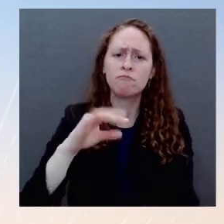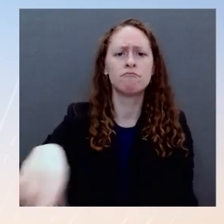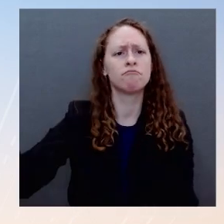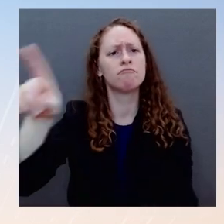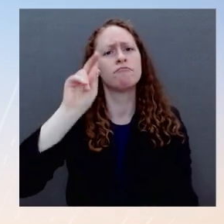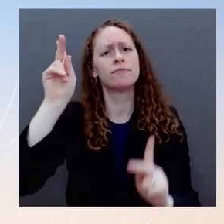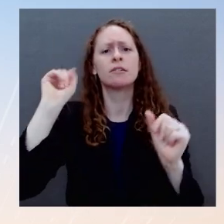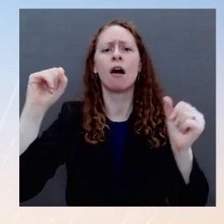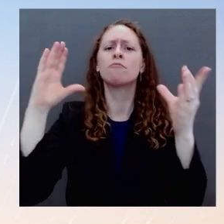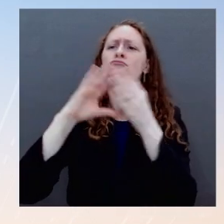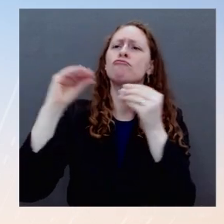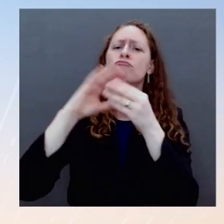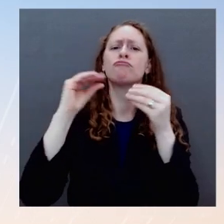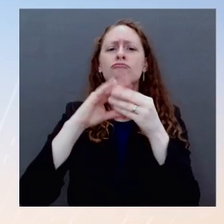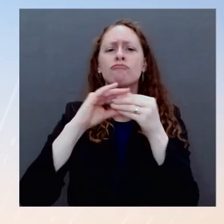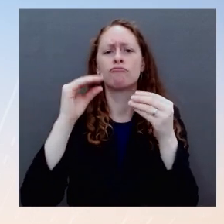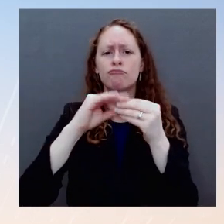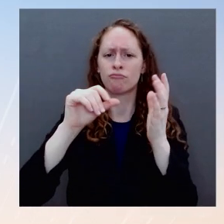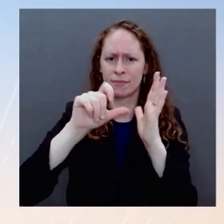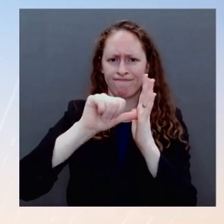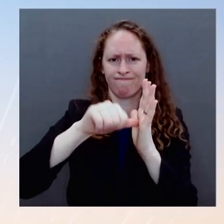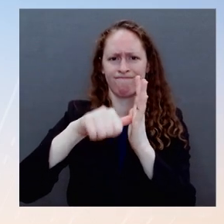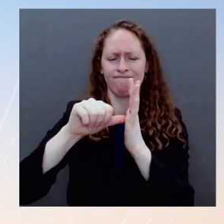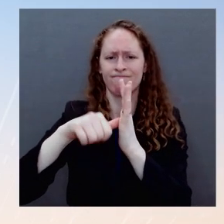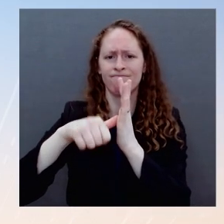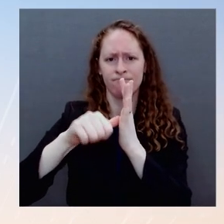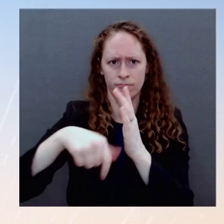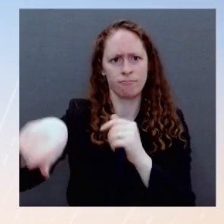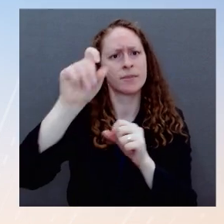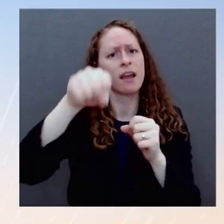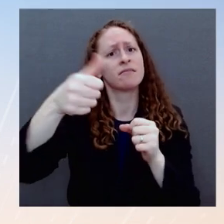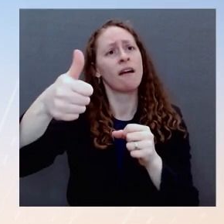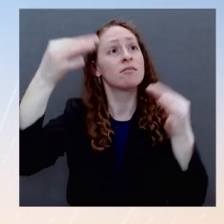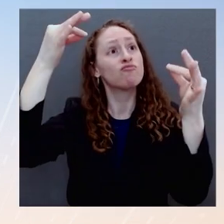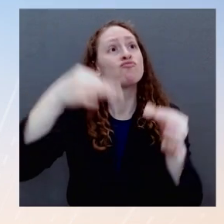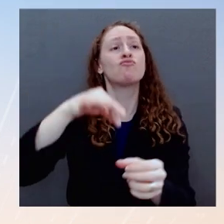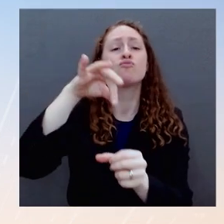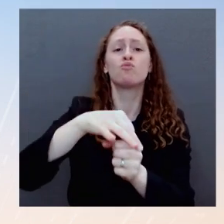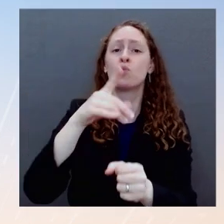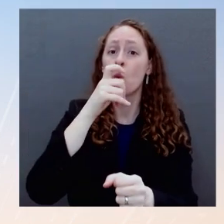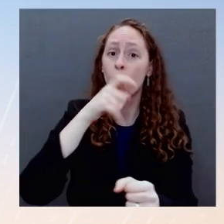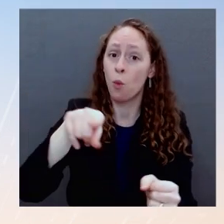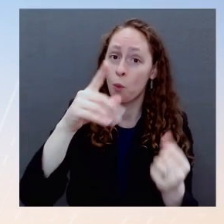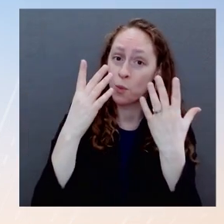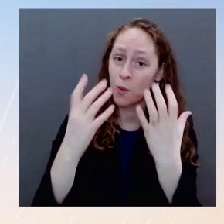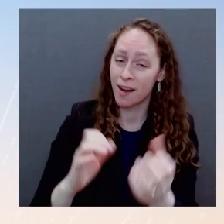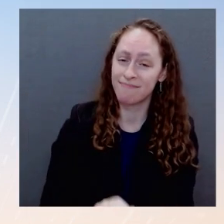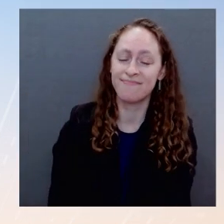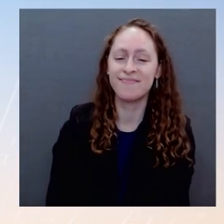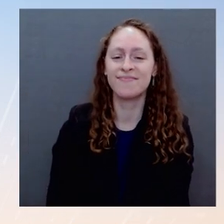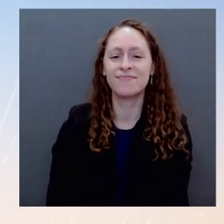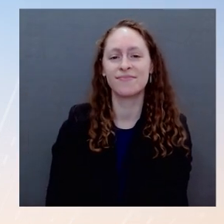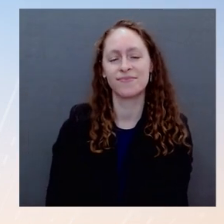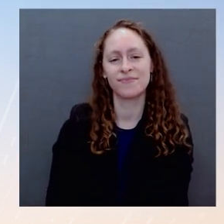Do you have any news for us on the President holding a formal news conference? Ms. Psaki: I just announced one at the top.